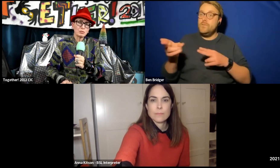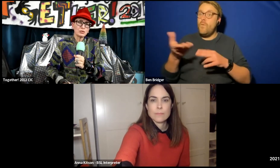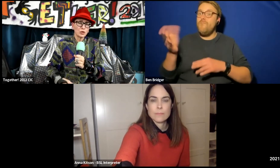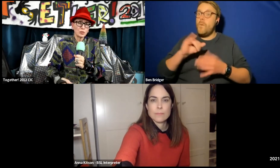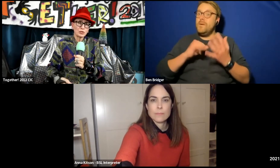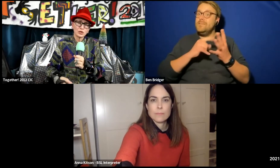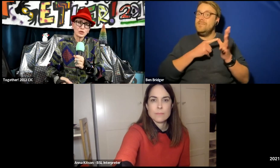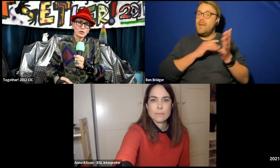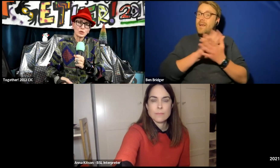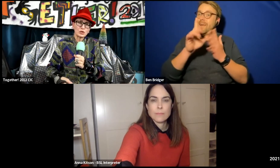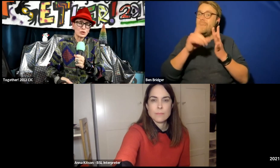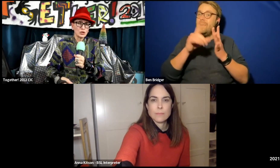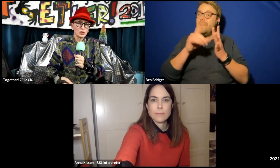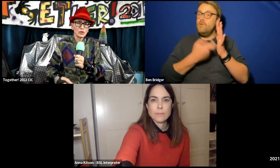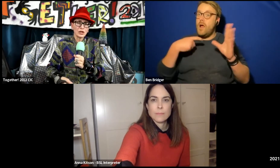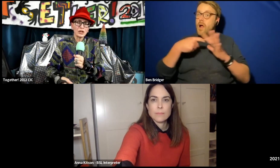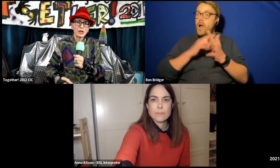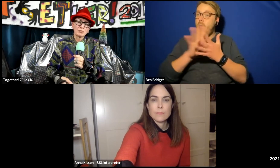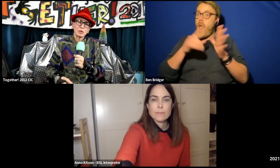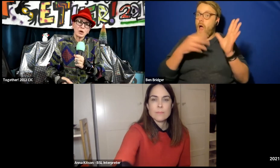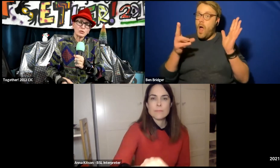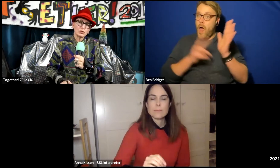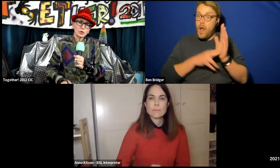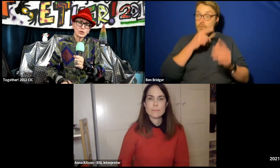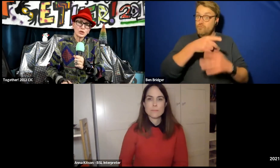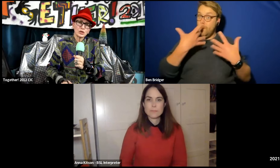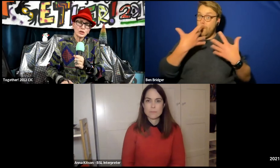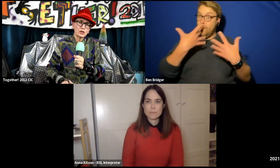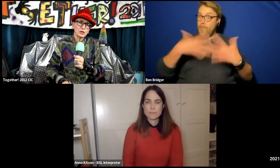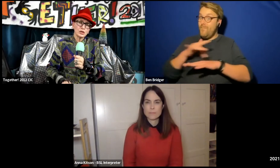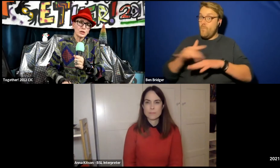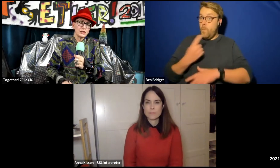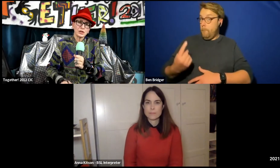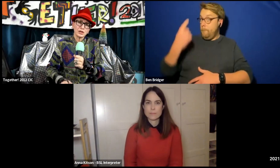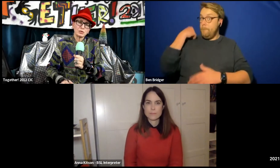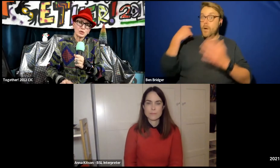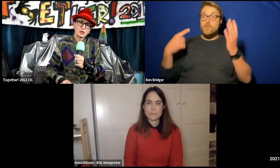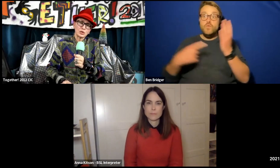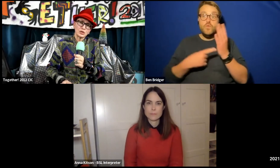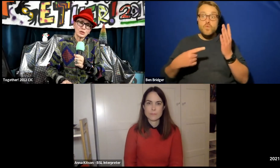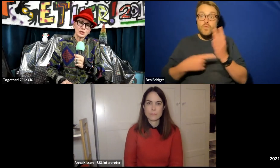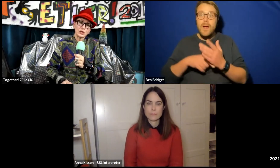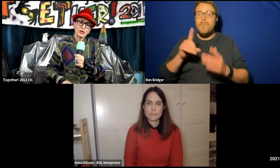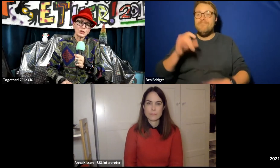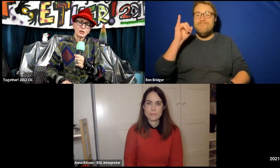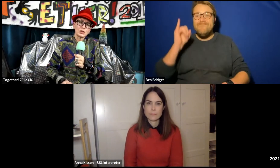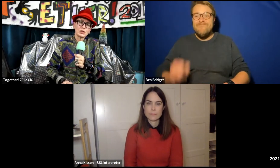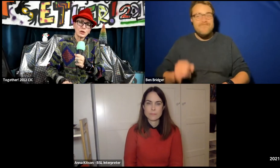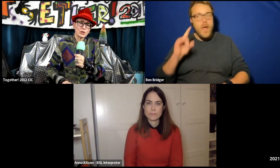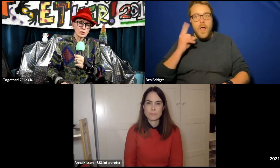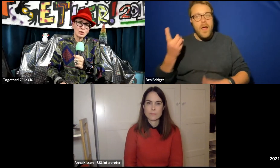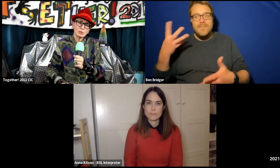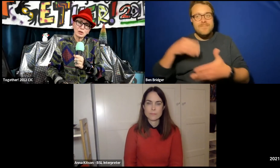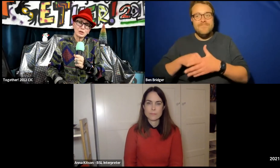performed for us on Tuesday, but unfortunately she isn't able to join us tonight, so she's asked me to play this